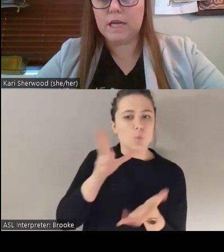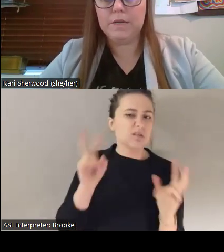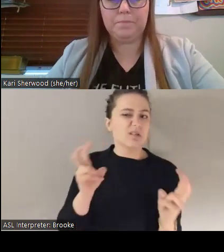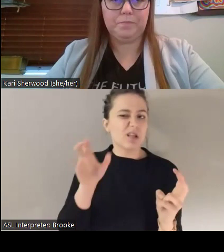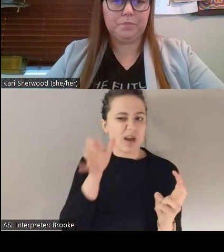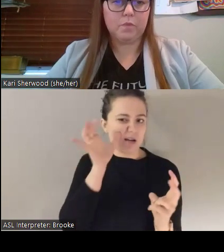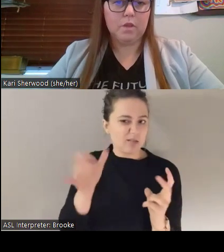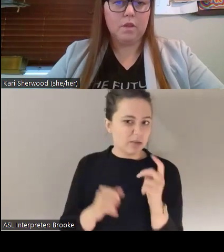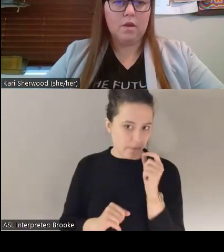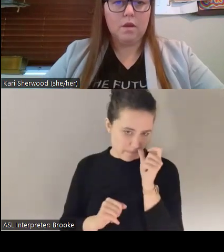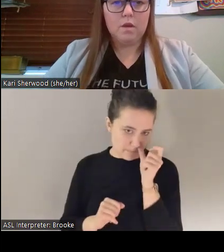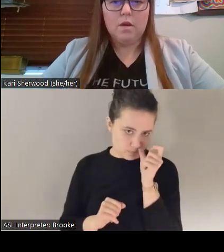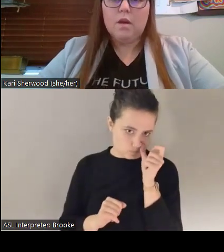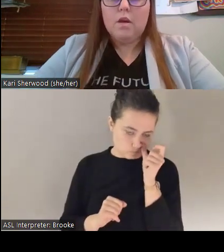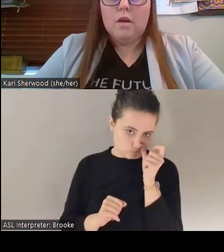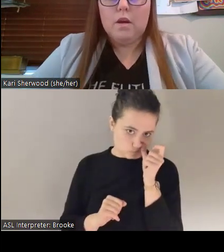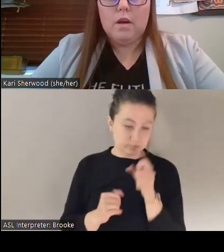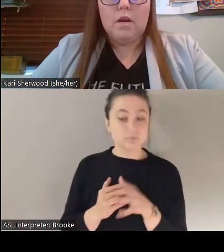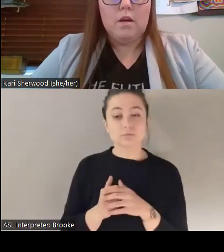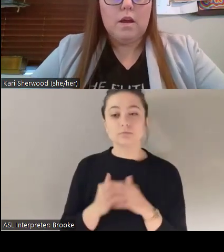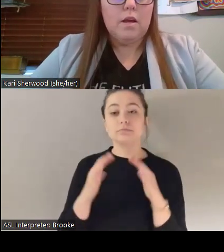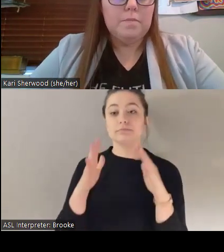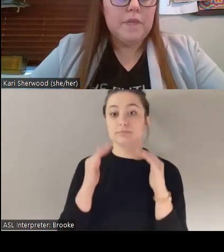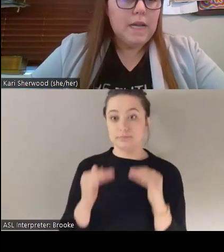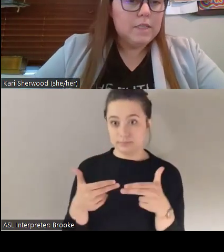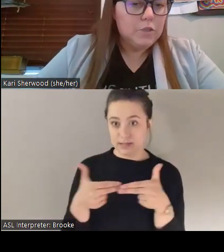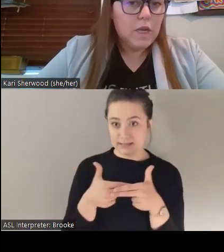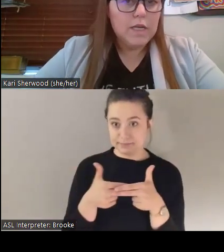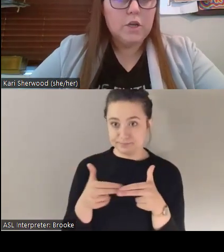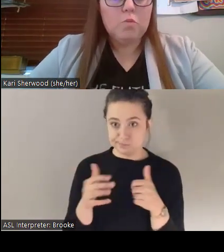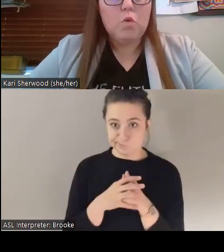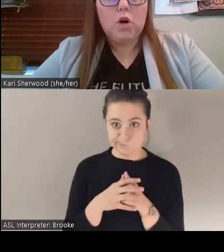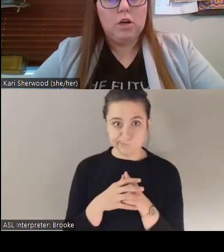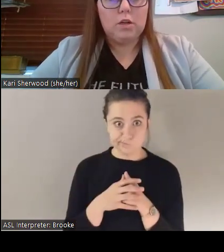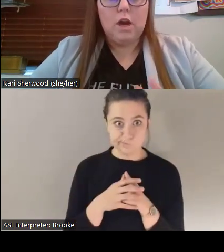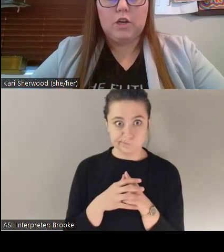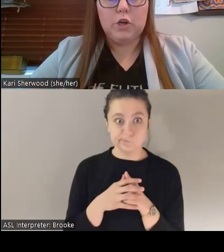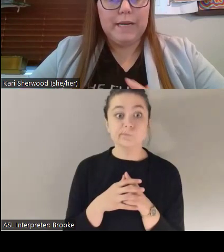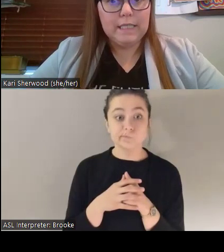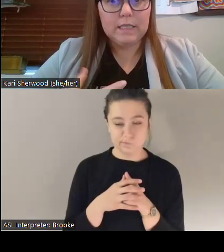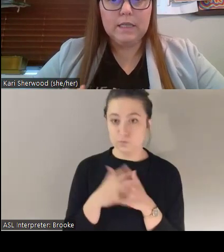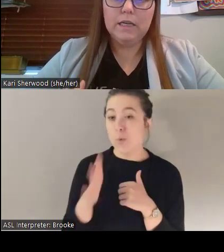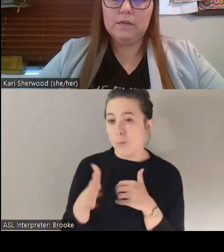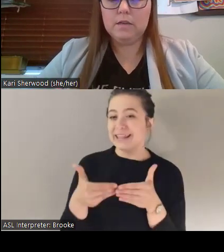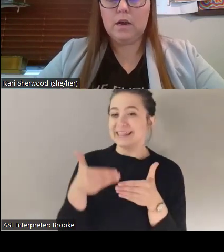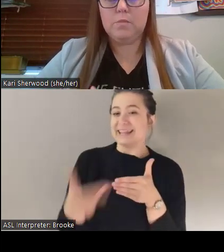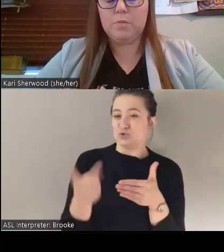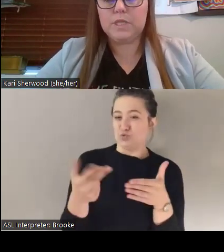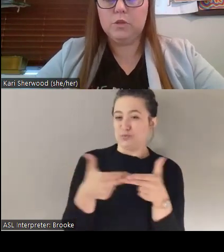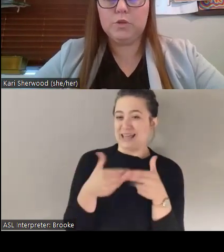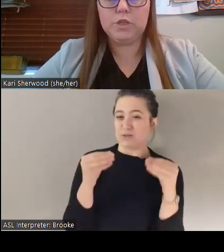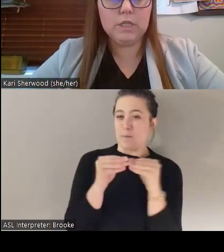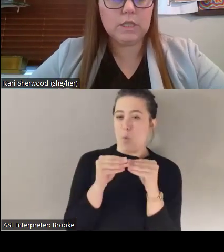Next slide. The next two slides are more concrete solutions